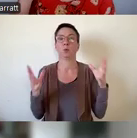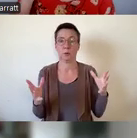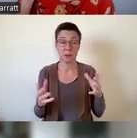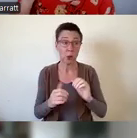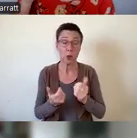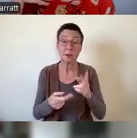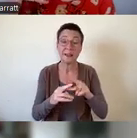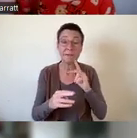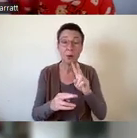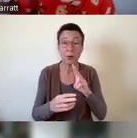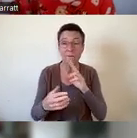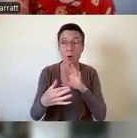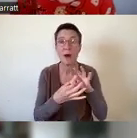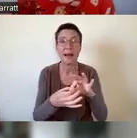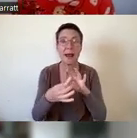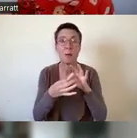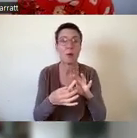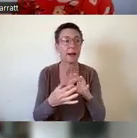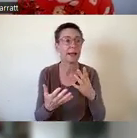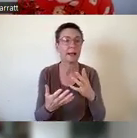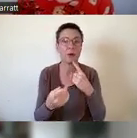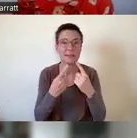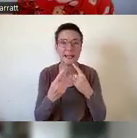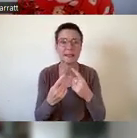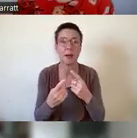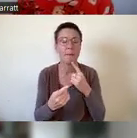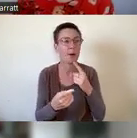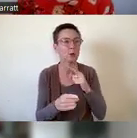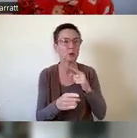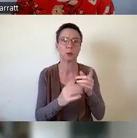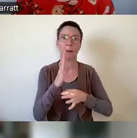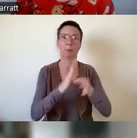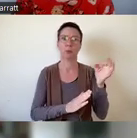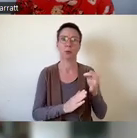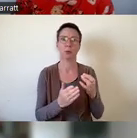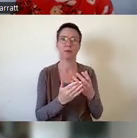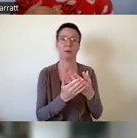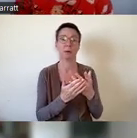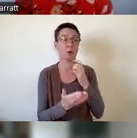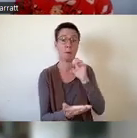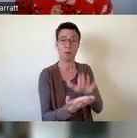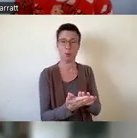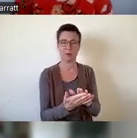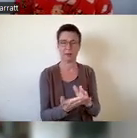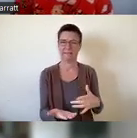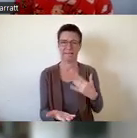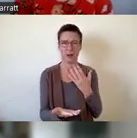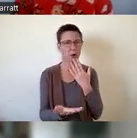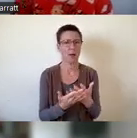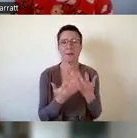but if you're looking at it to boost your posts, that is good. It isn't something that it does. In my experience of talking to people in the sector,